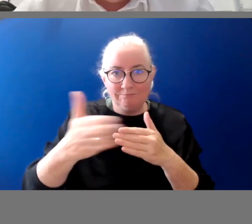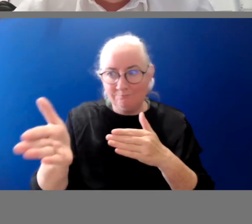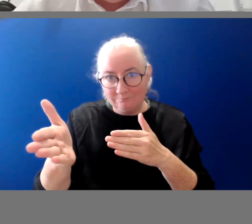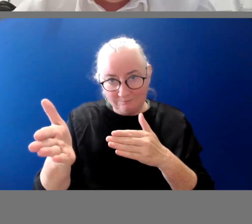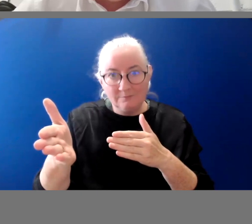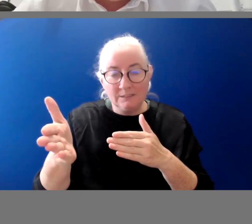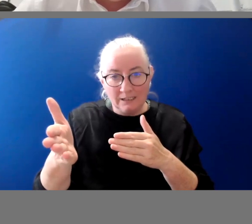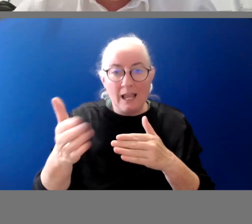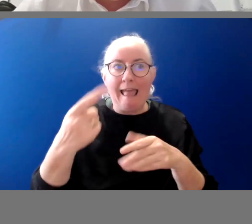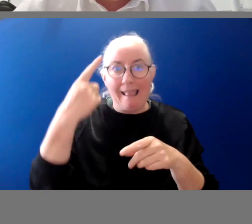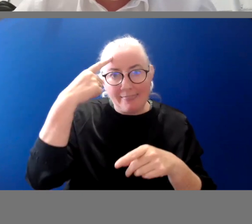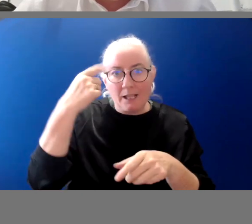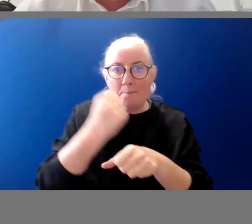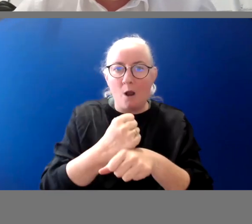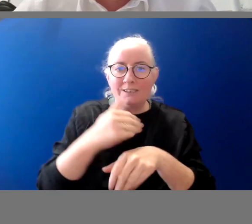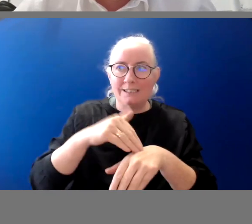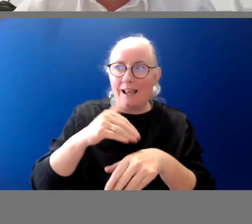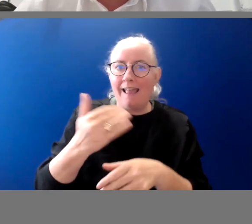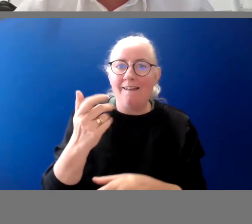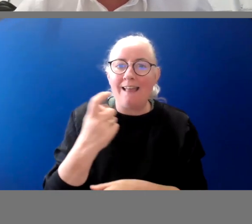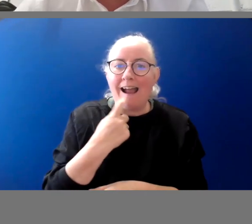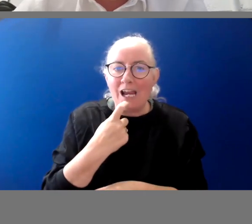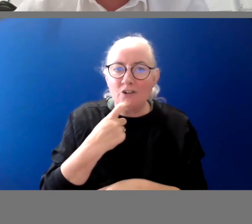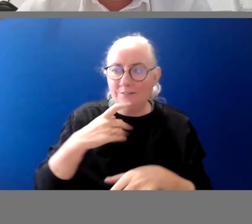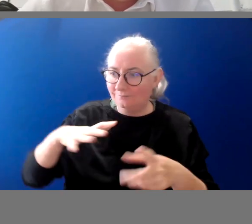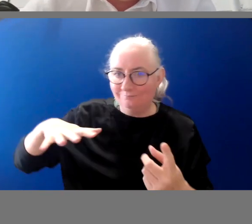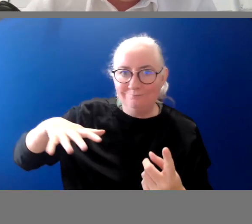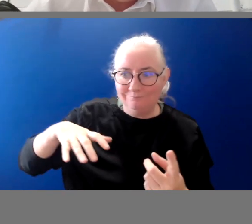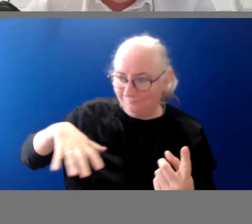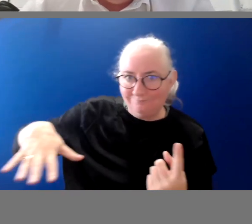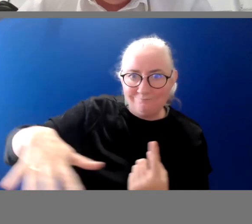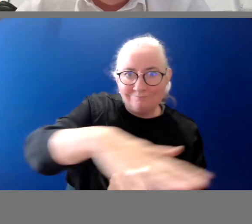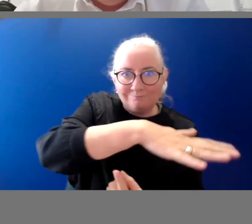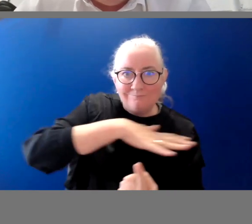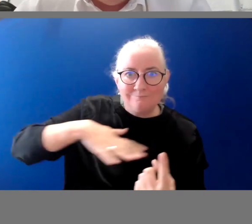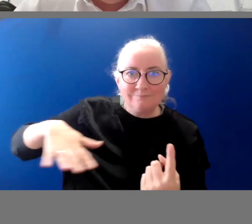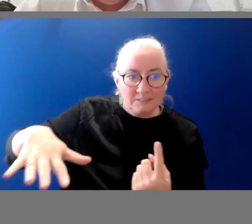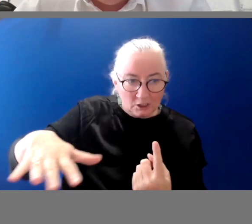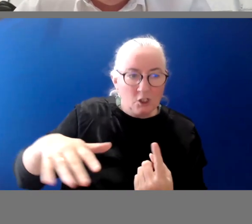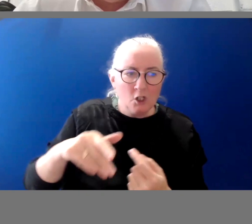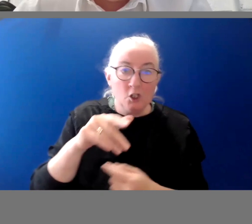know the implications of your ironmongery on them so we you know you might be designing a health